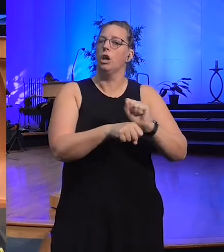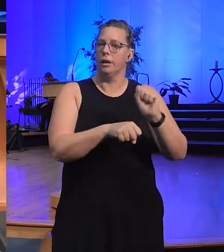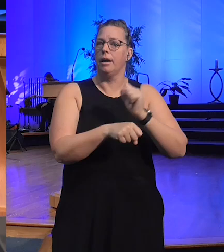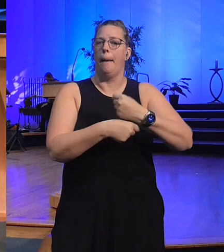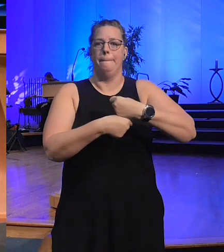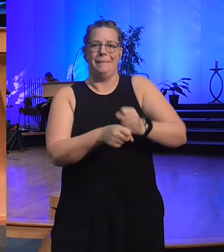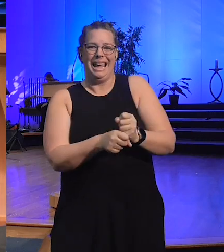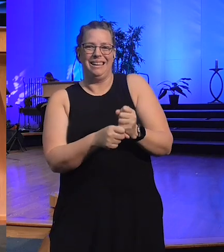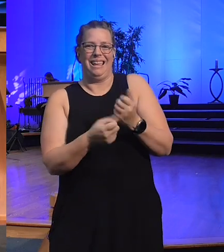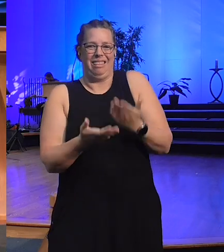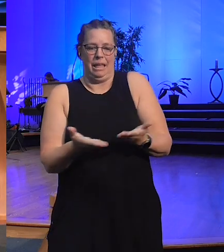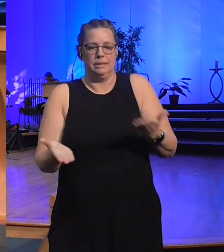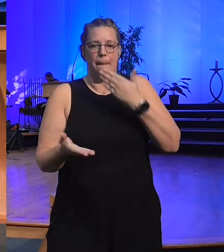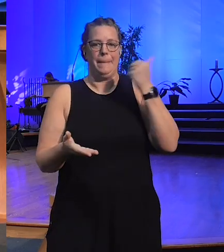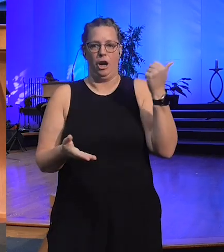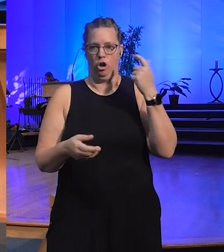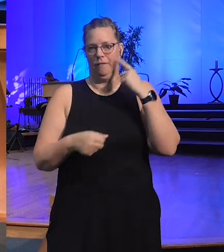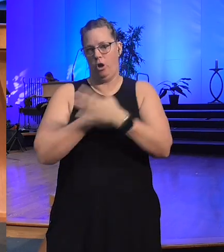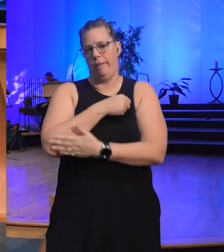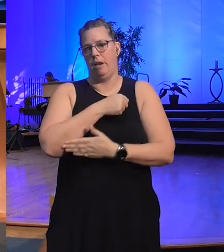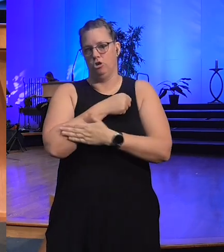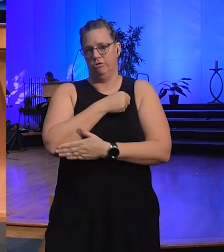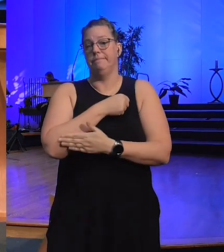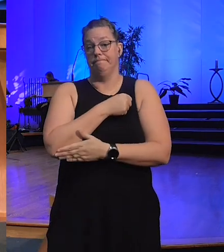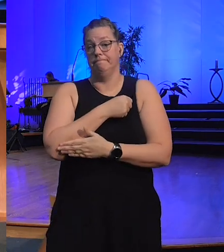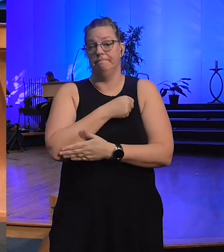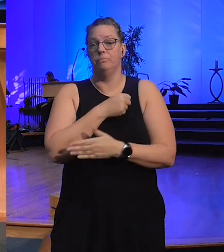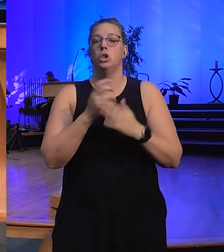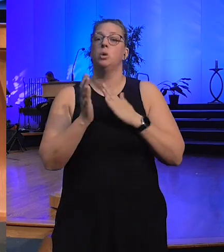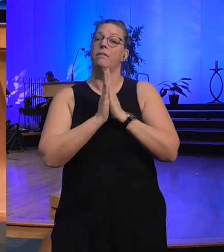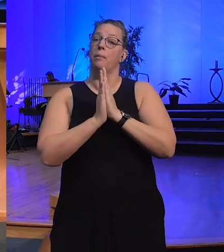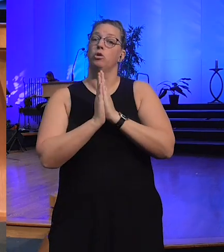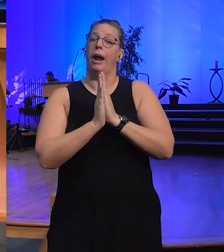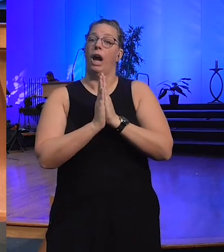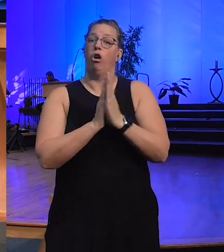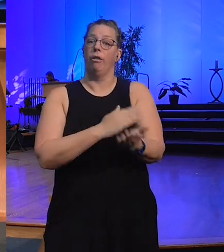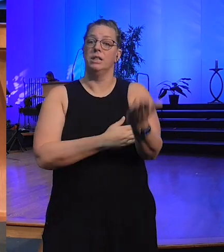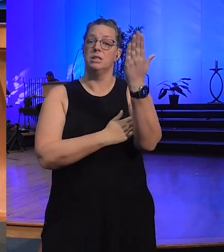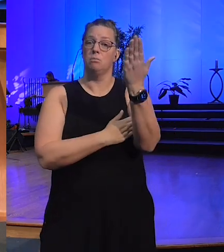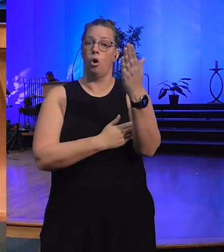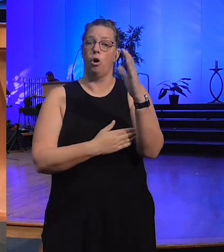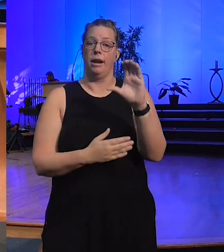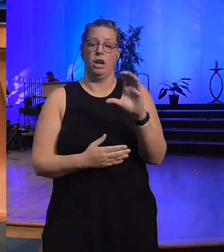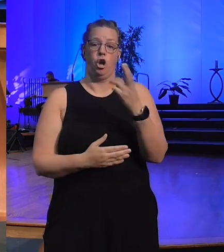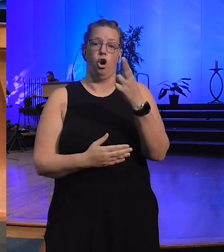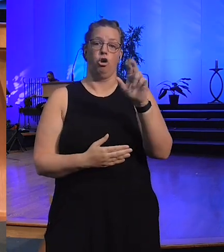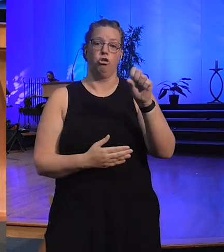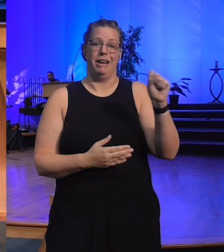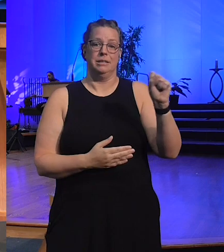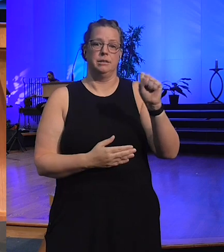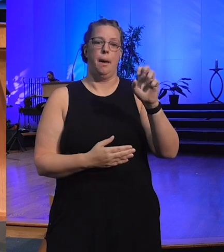in our country um we have a prayer this morning from Reverend Chris plim uh who was a special